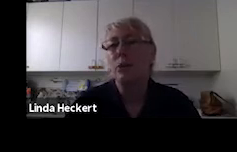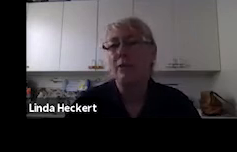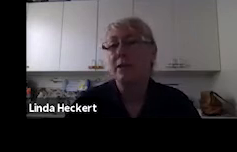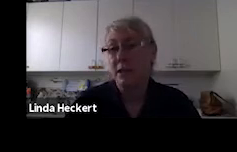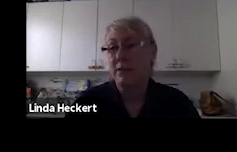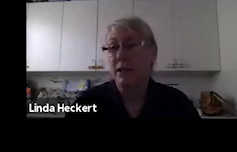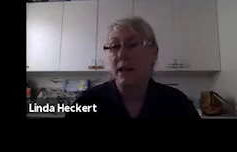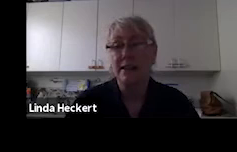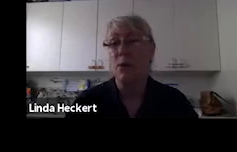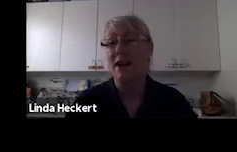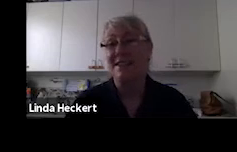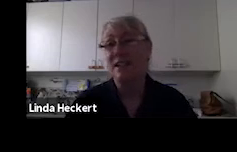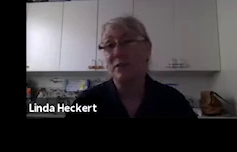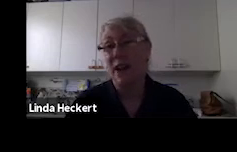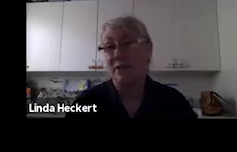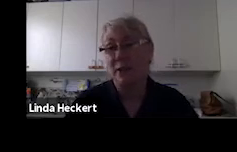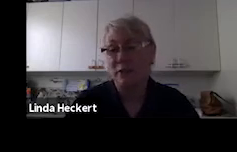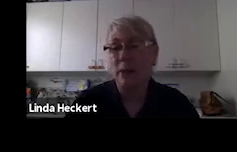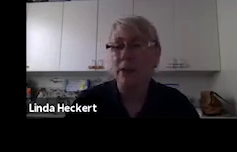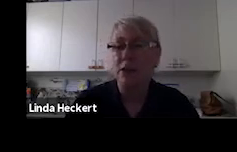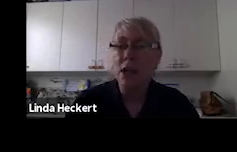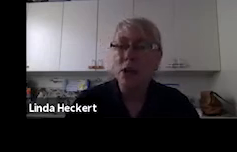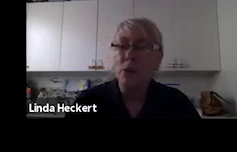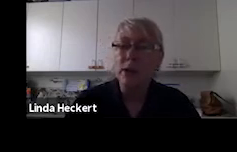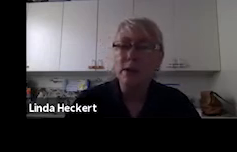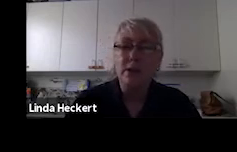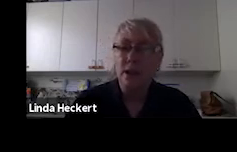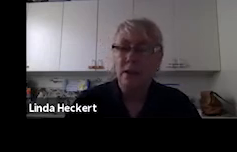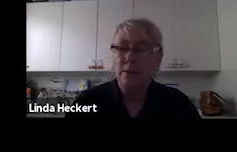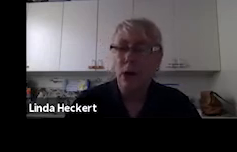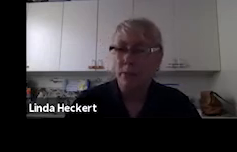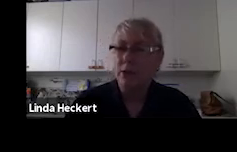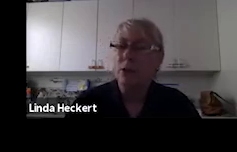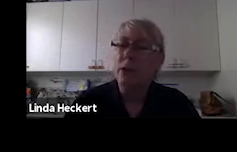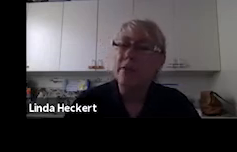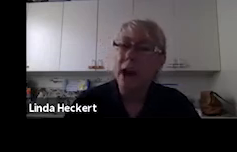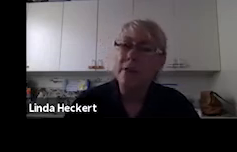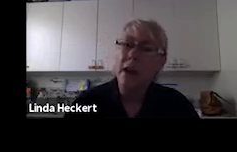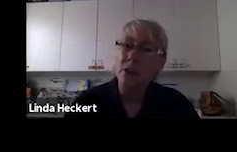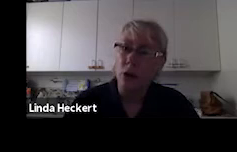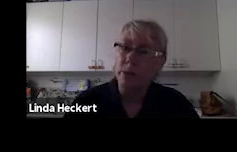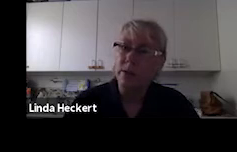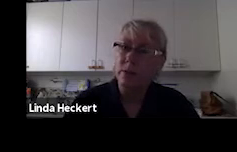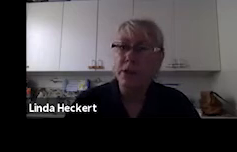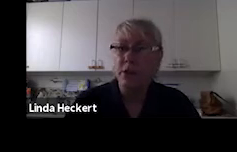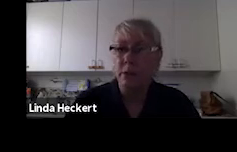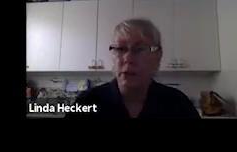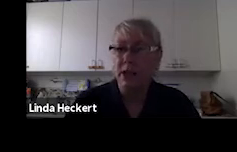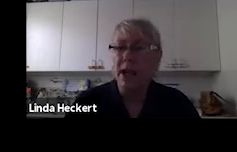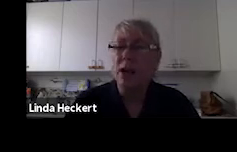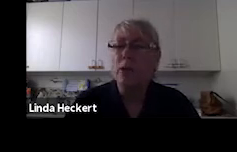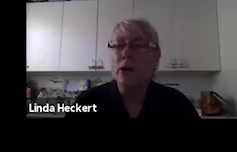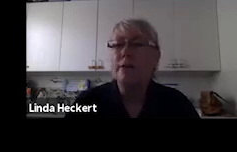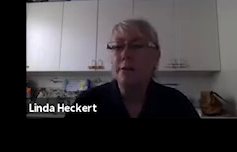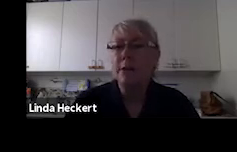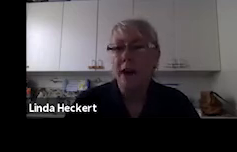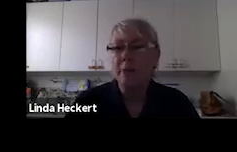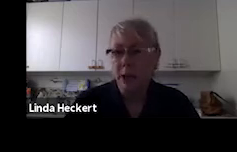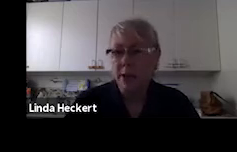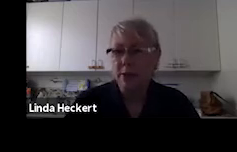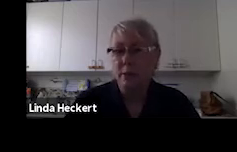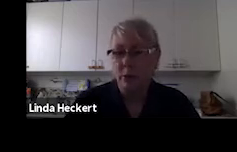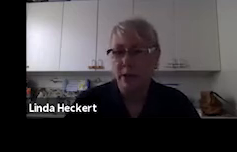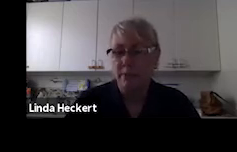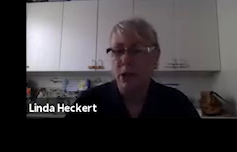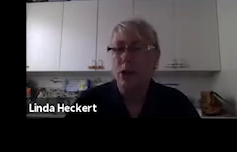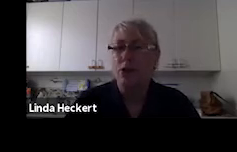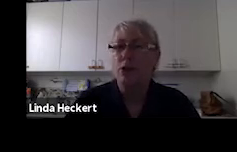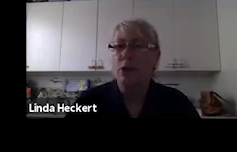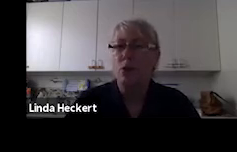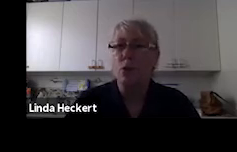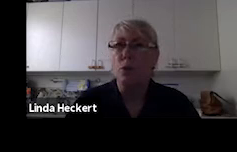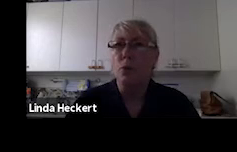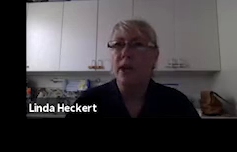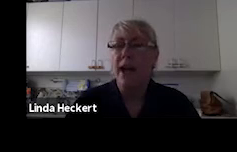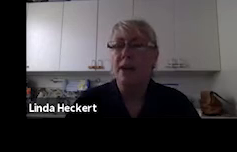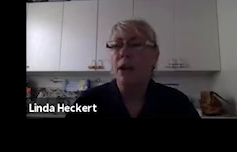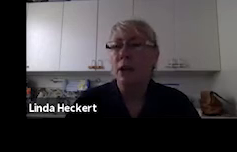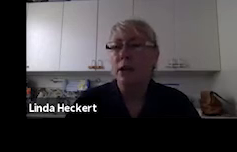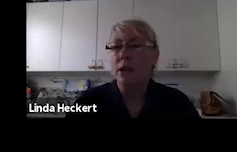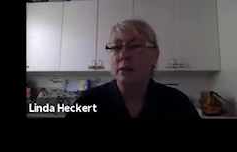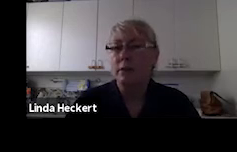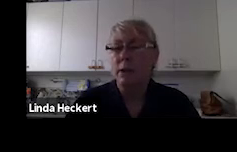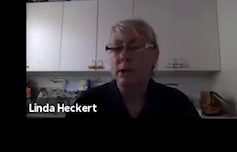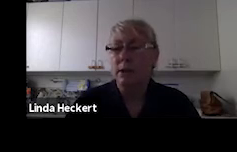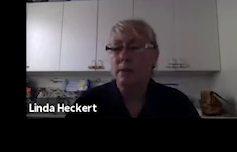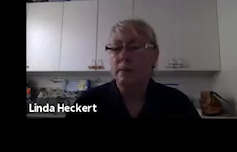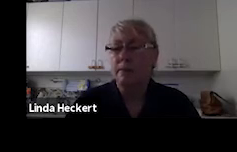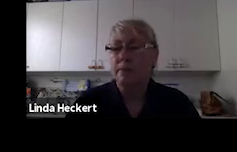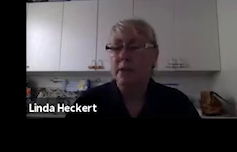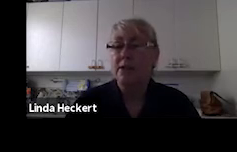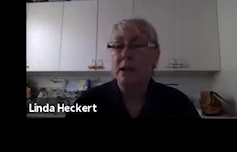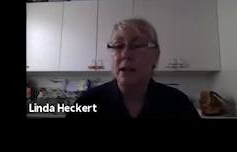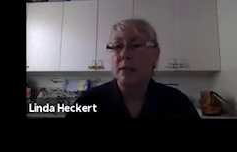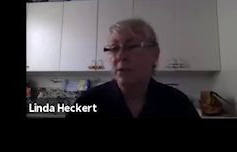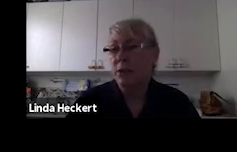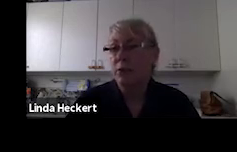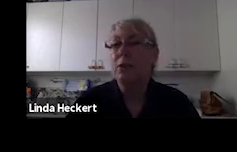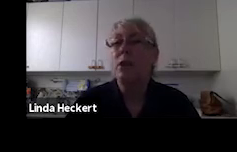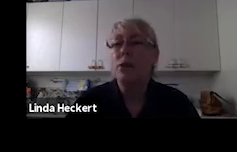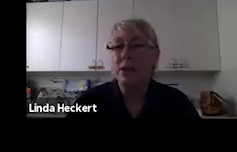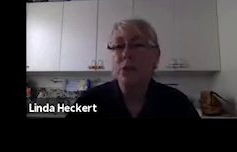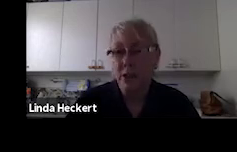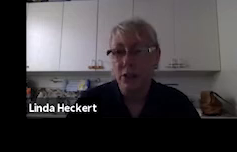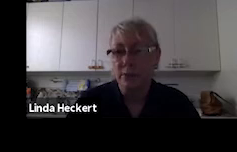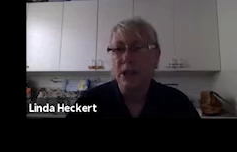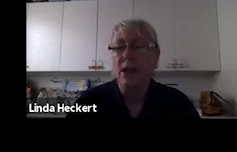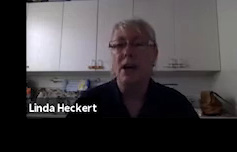Linda Heckert: You know it's a small award but you know we are so grateful and thankful to have received it and surprised, it was fat, you know fabulous we're in Sun City palm desert, we have 5000 homes within our Community, and we are 55 plus community, so we have a lot of.